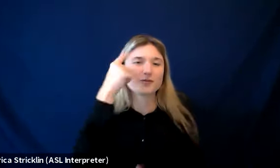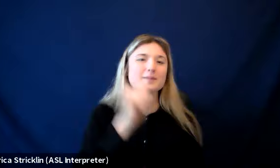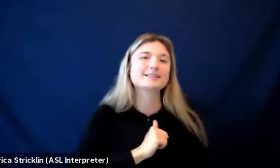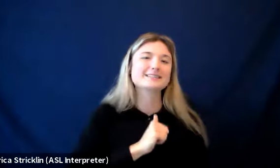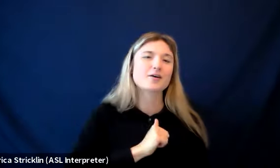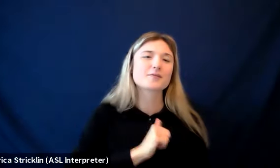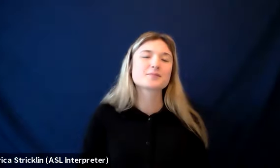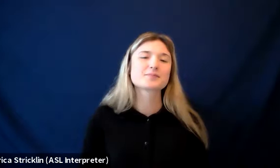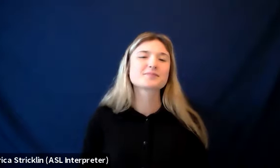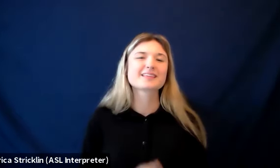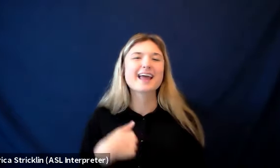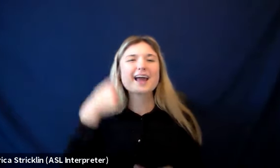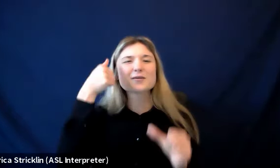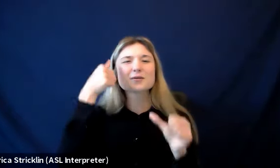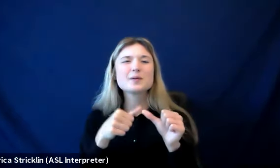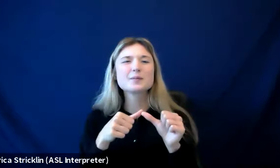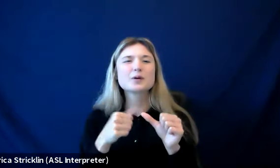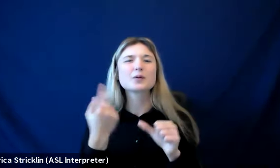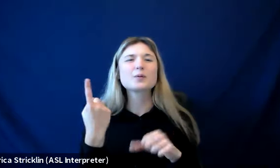I remember one conversation.